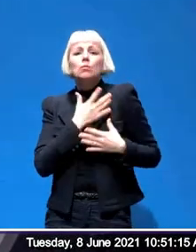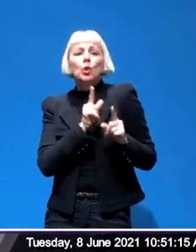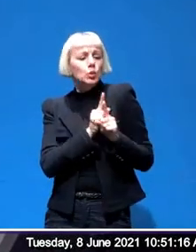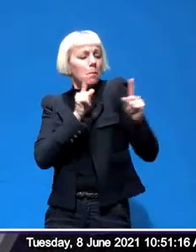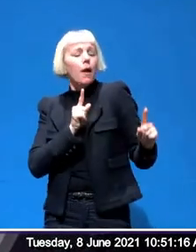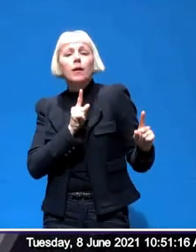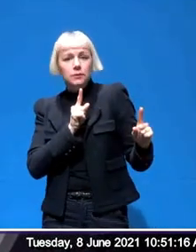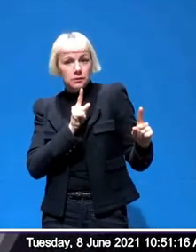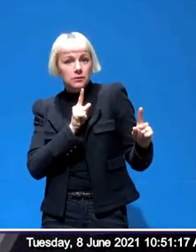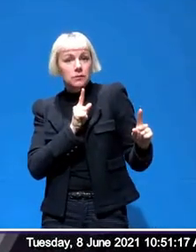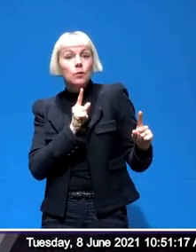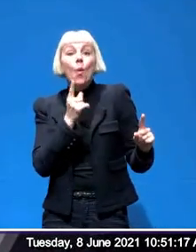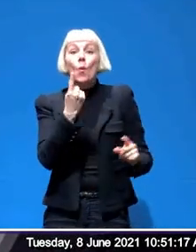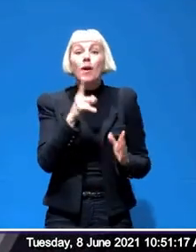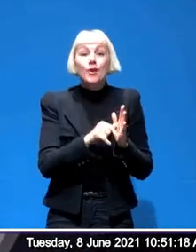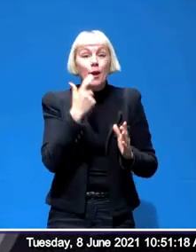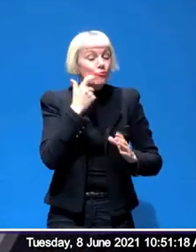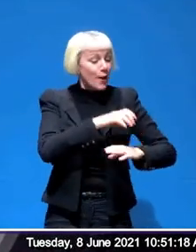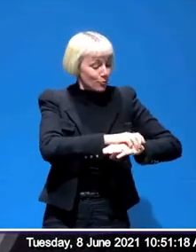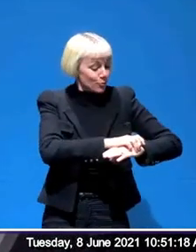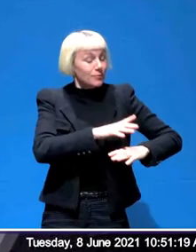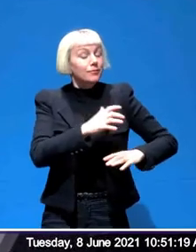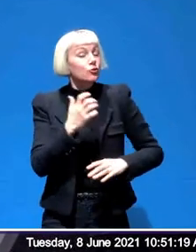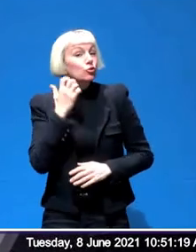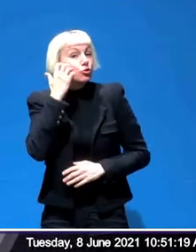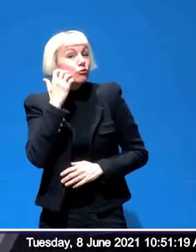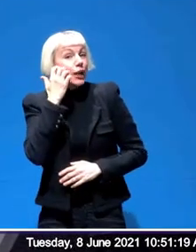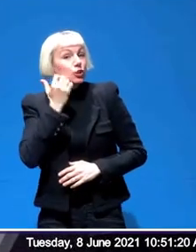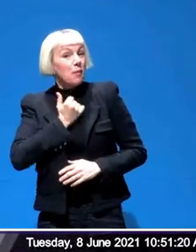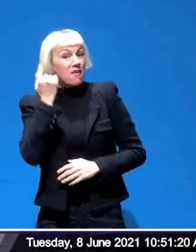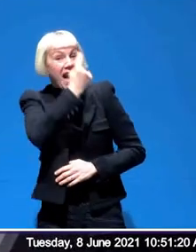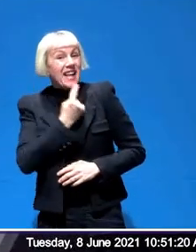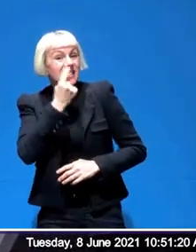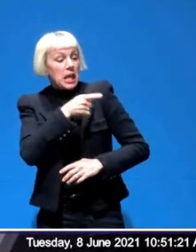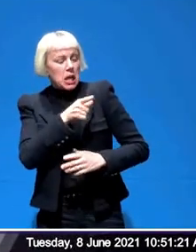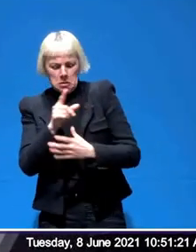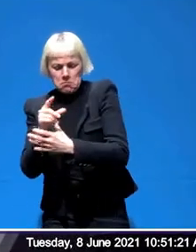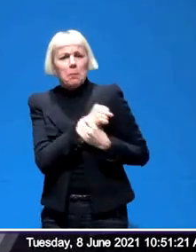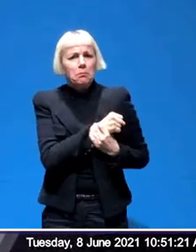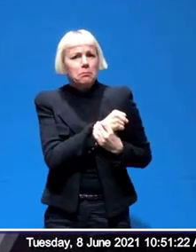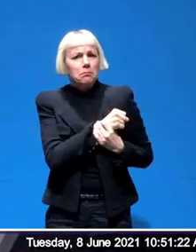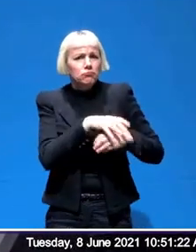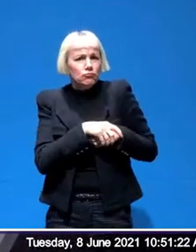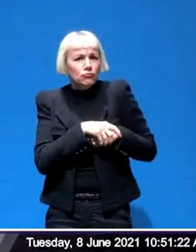At one point I took my hand away to scratch my face and he became upset and pulled my hand back into his.